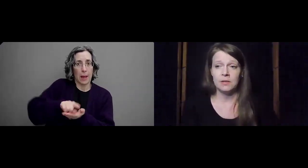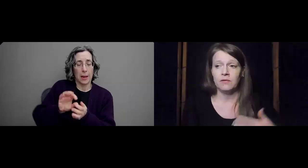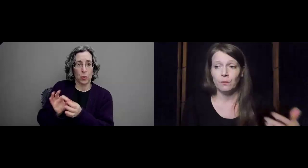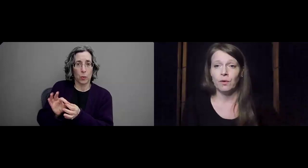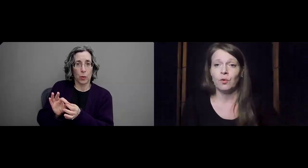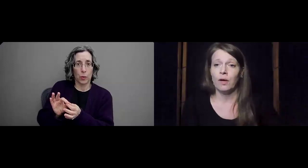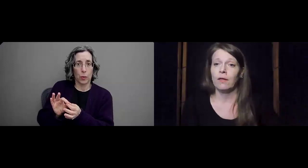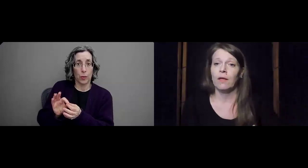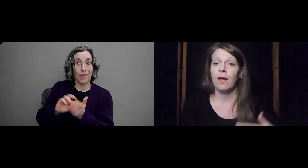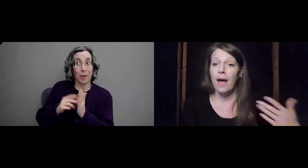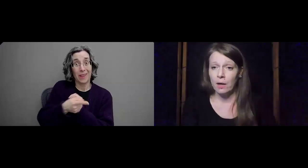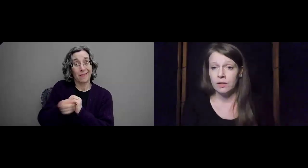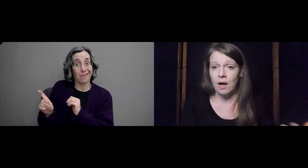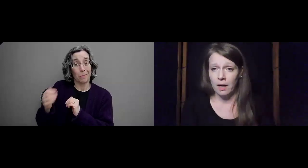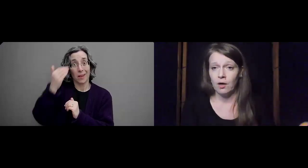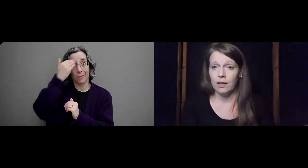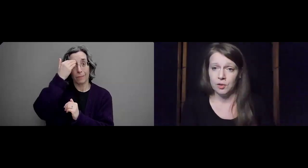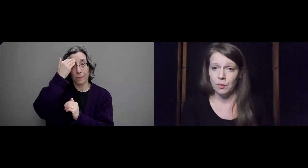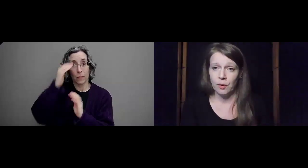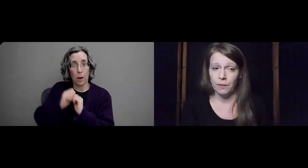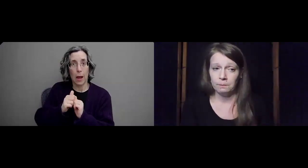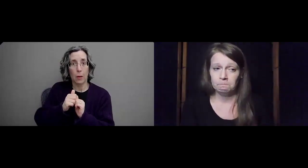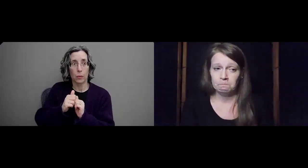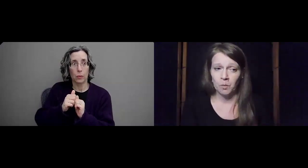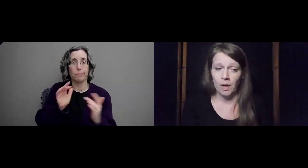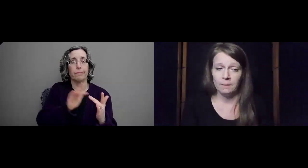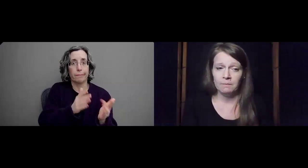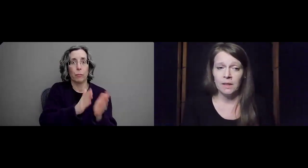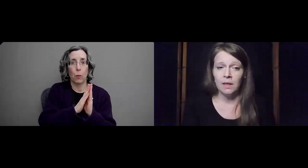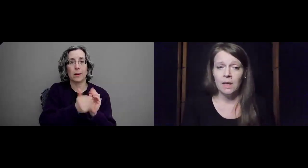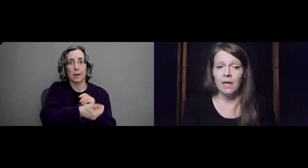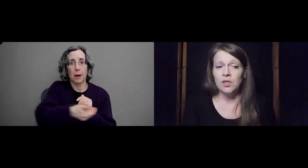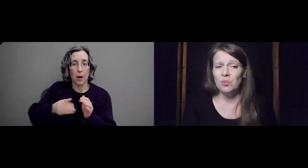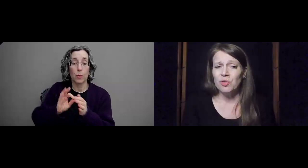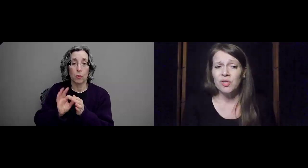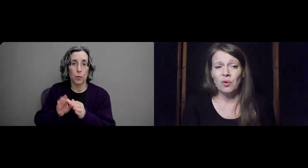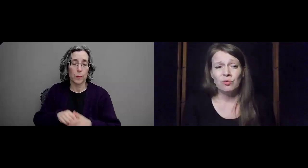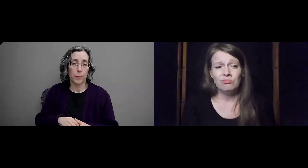for getting the interpreter. And so those businesses need to be familiar with how to hire an